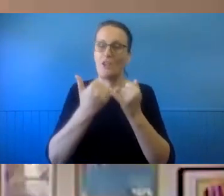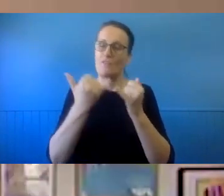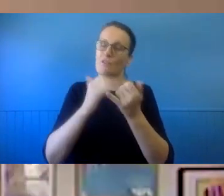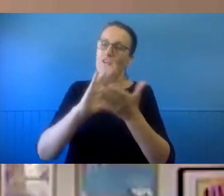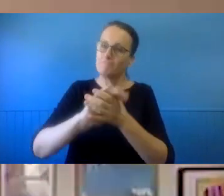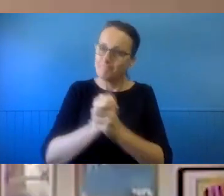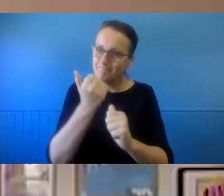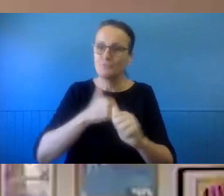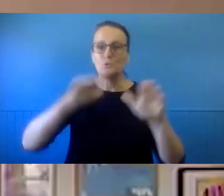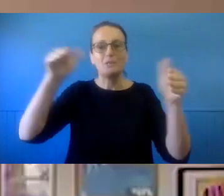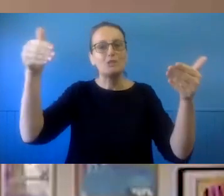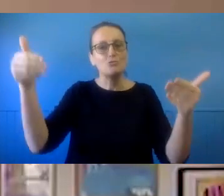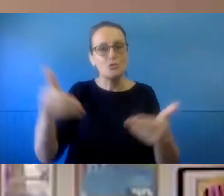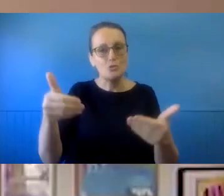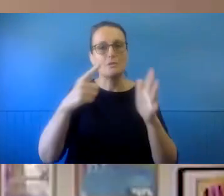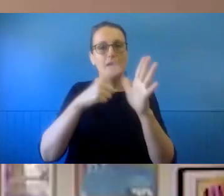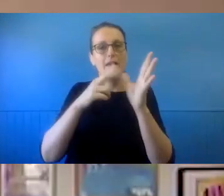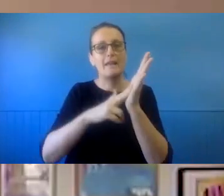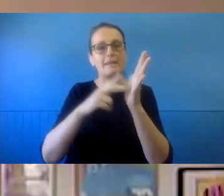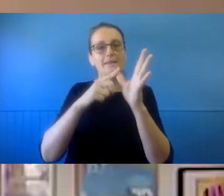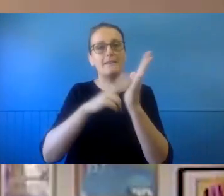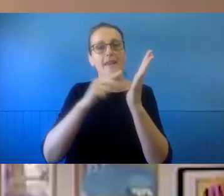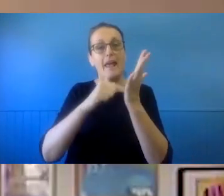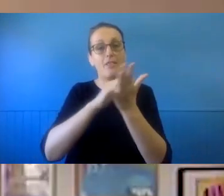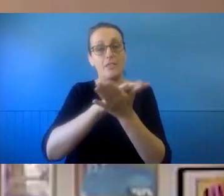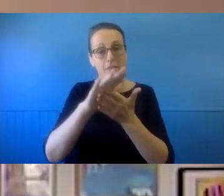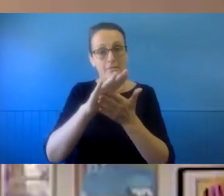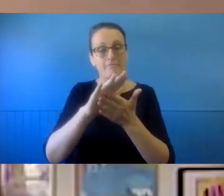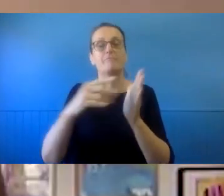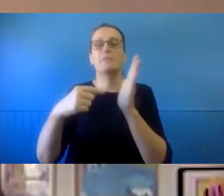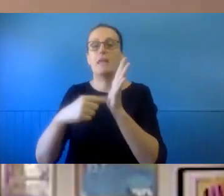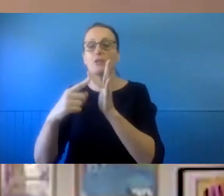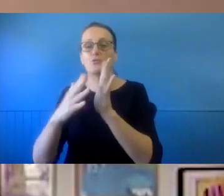that I introduce you to Ananth and Tom from Polykala.